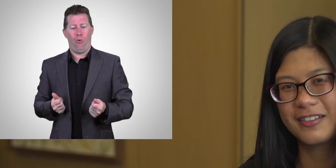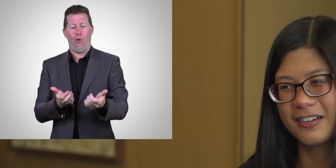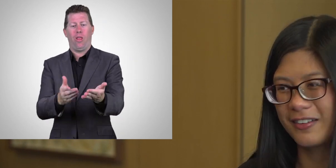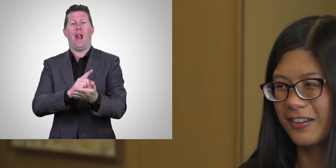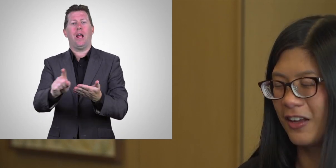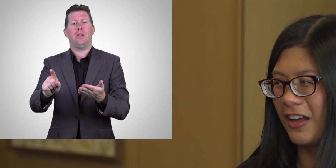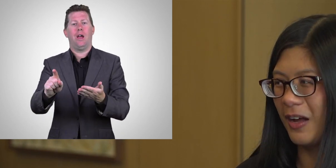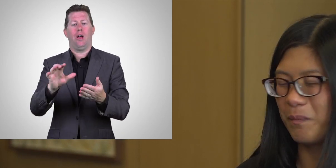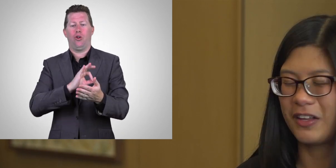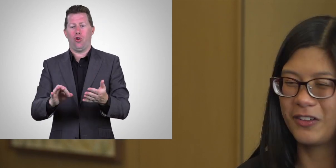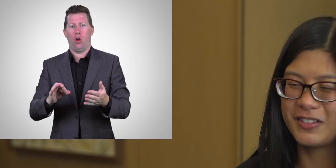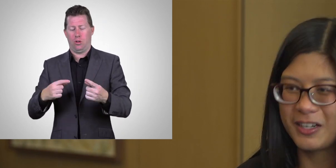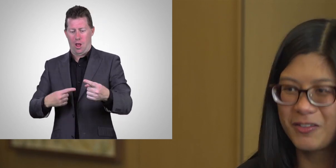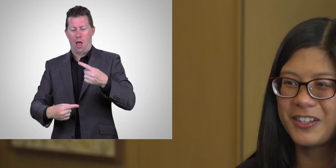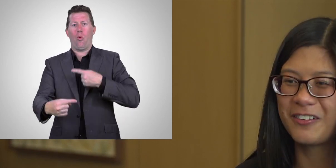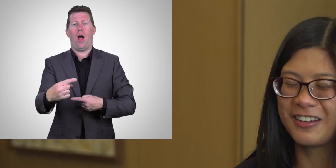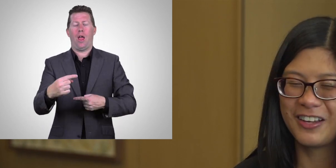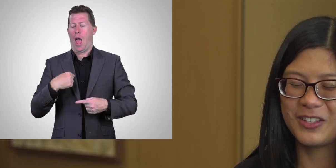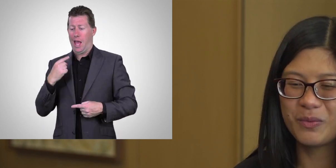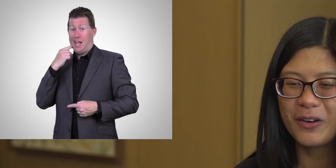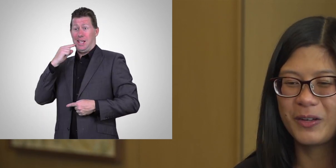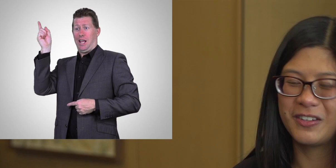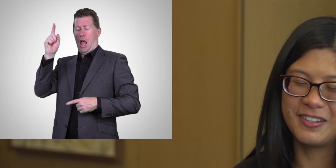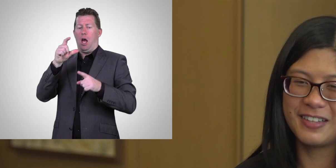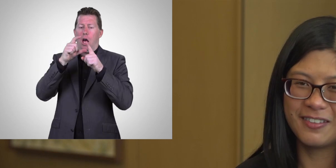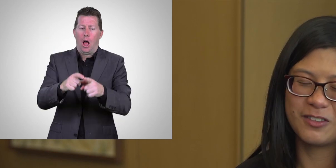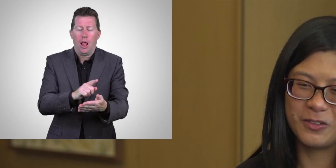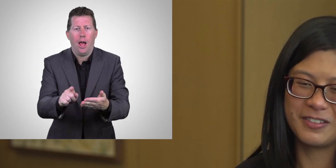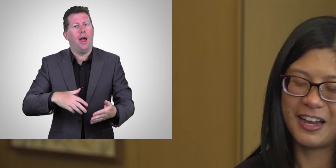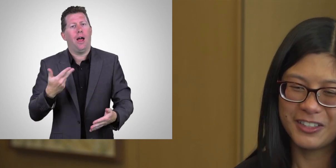and I think a lot of satisfaction as well when you can see that students actually